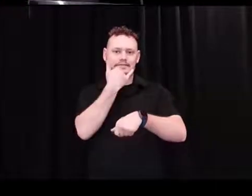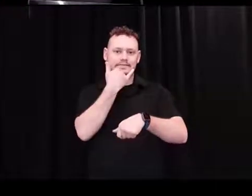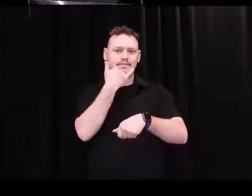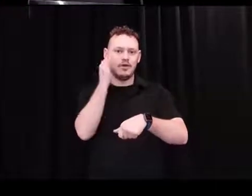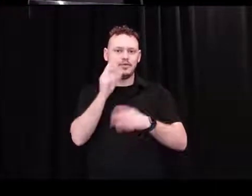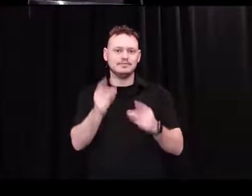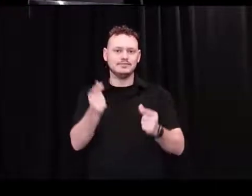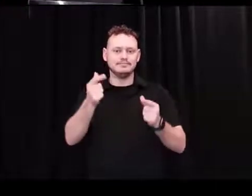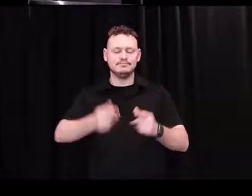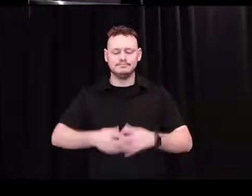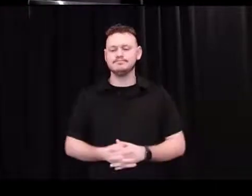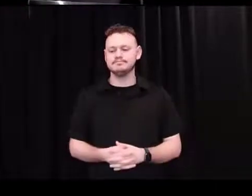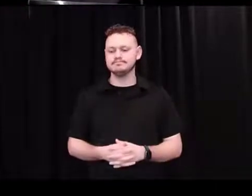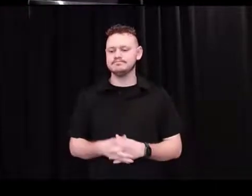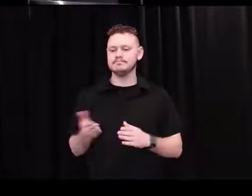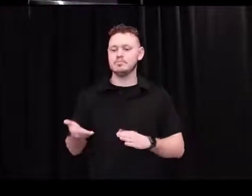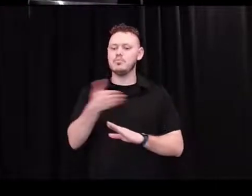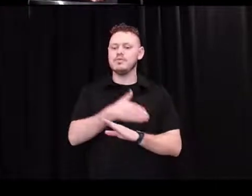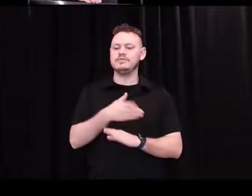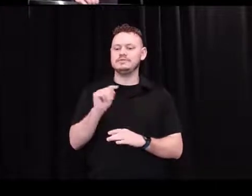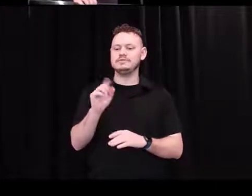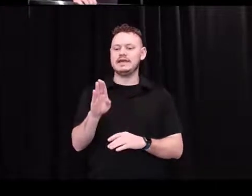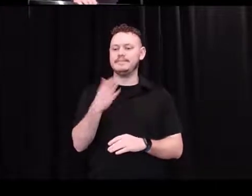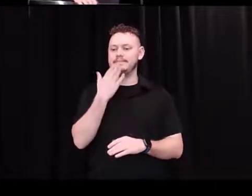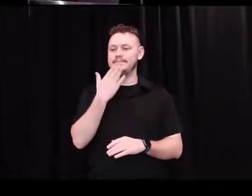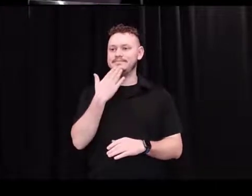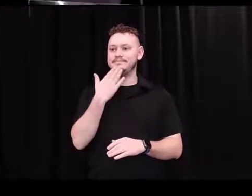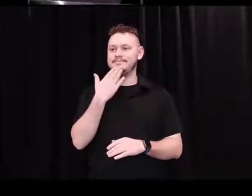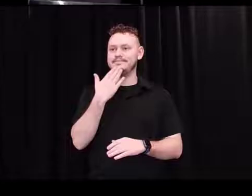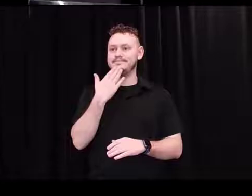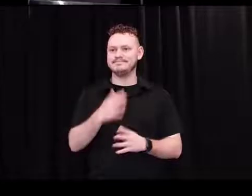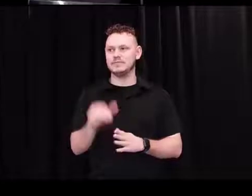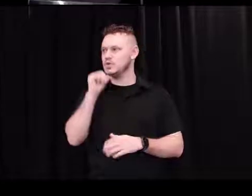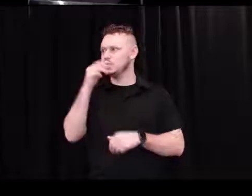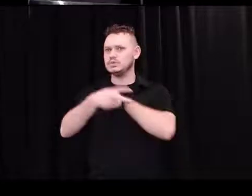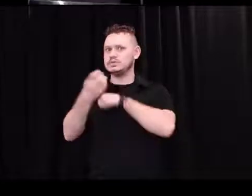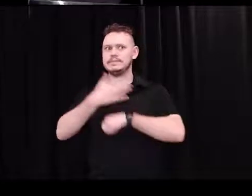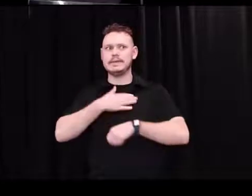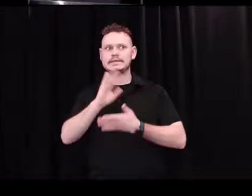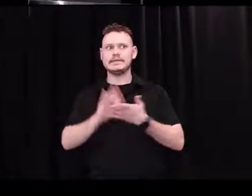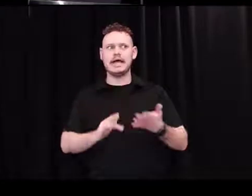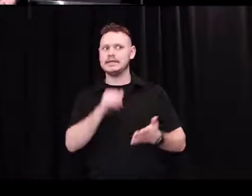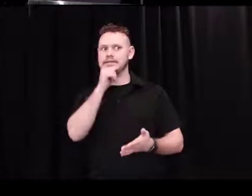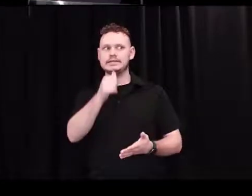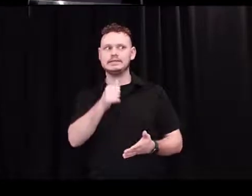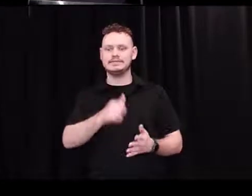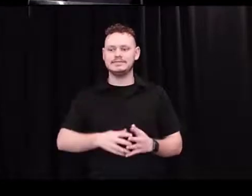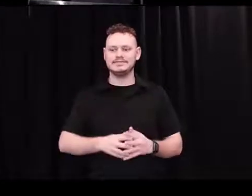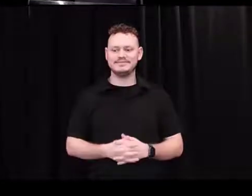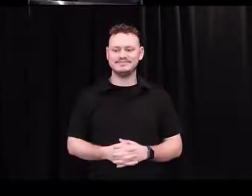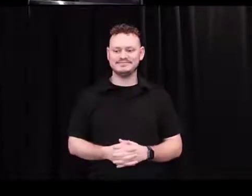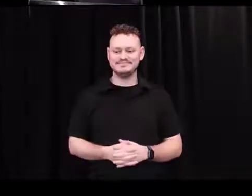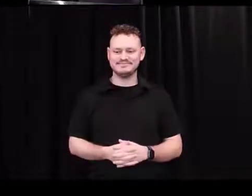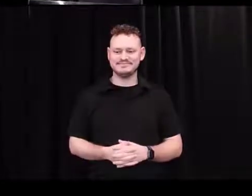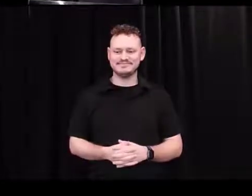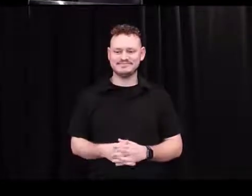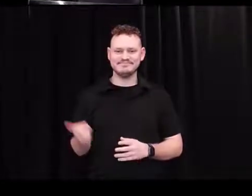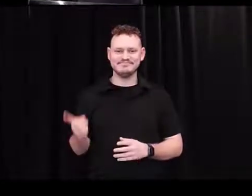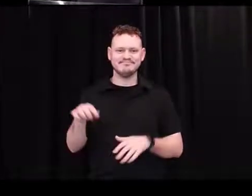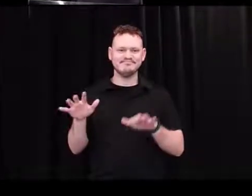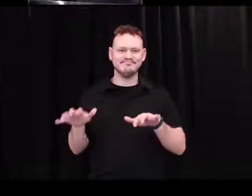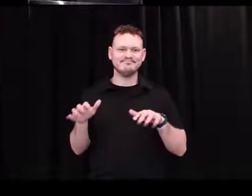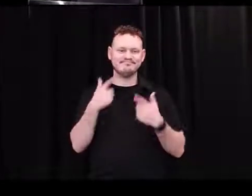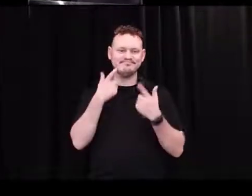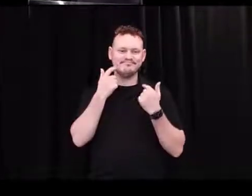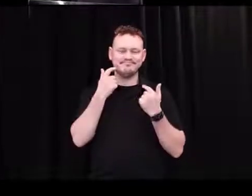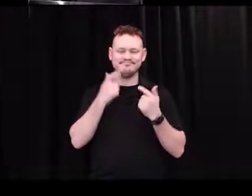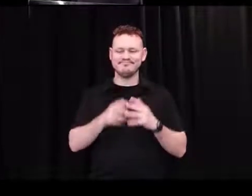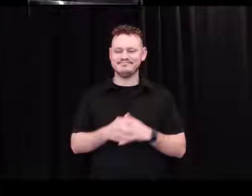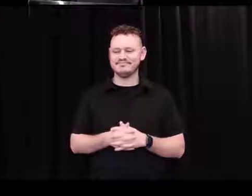go back to that previous tab. Thank you, don't steal my designs. Who who had the big chuckle